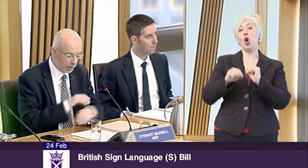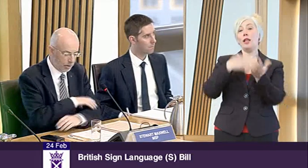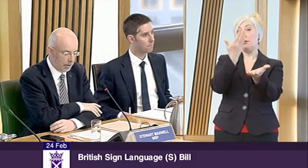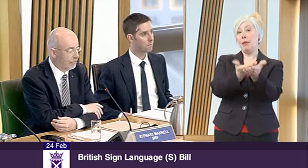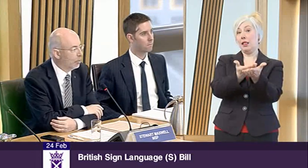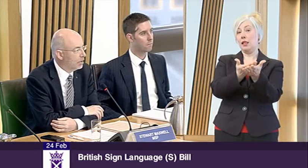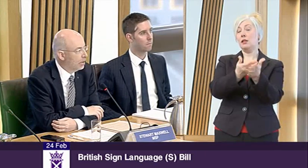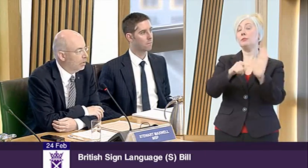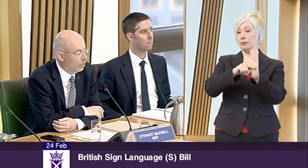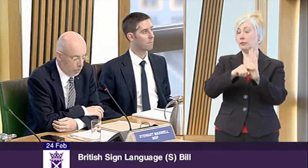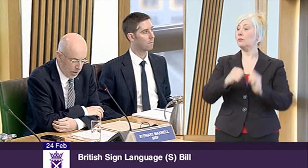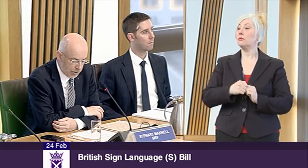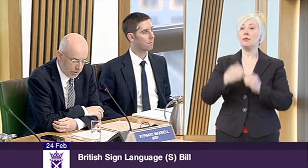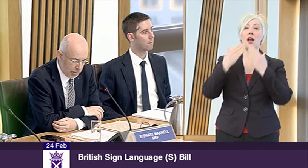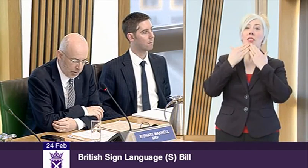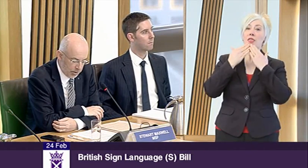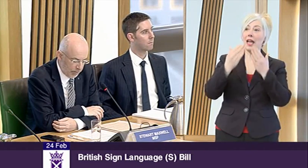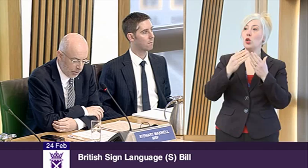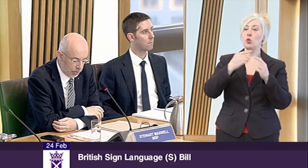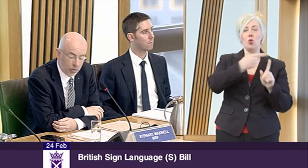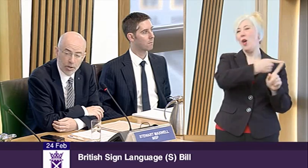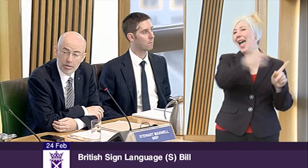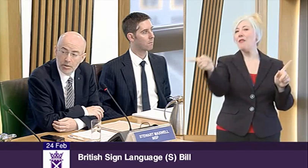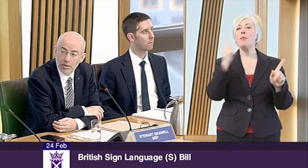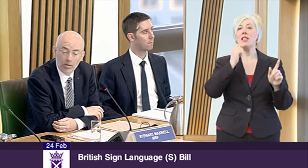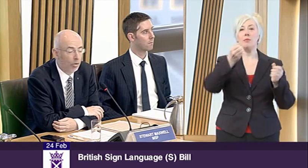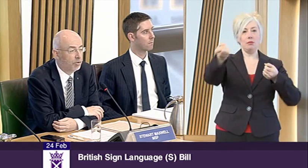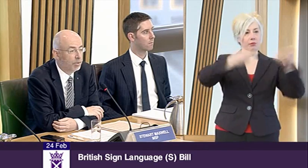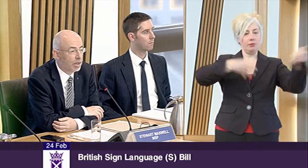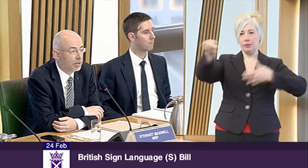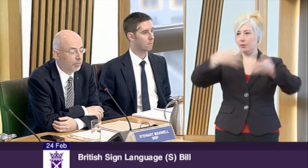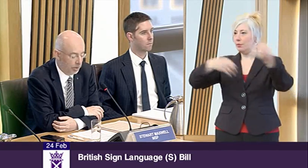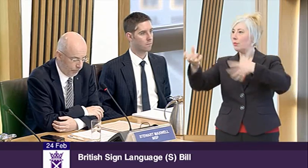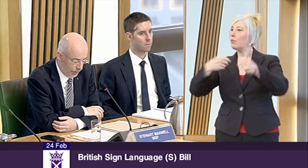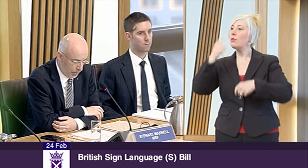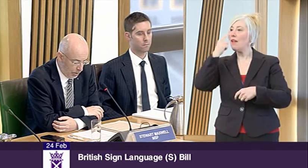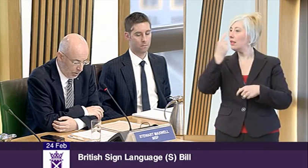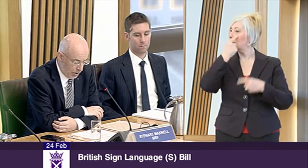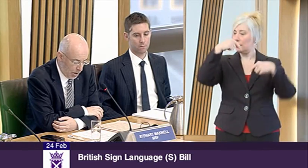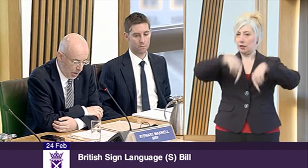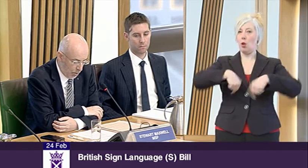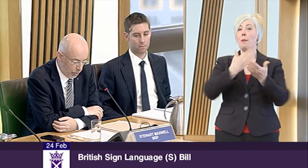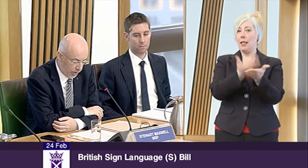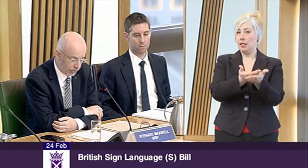Bill. I thank everyone who has submitted evidence to us. We have received numerous BSL videos